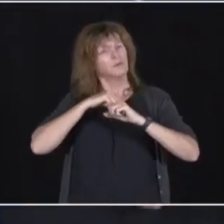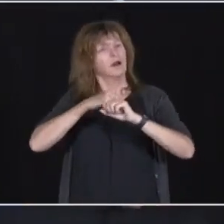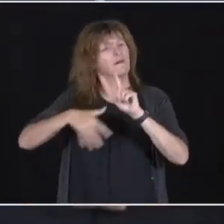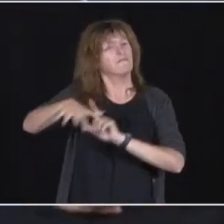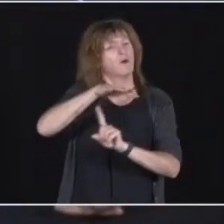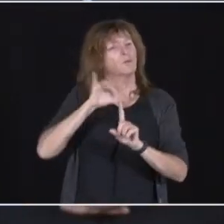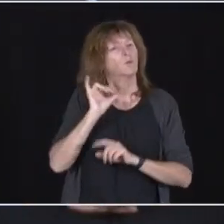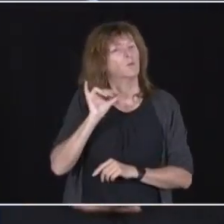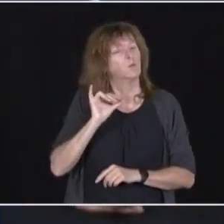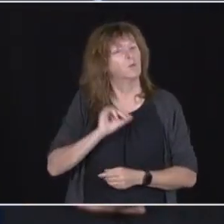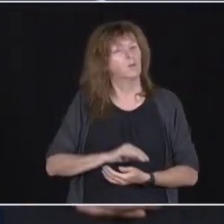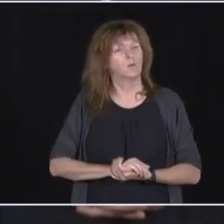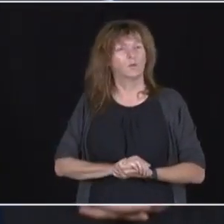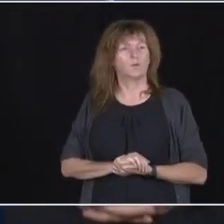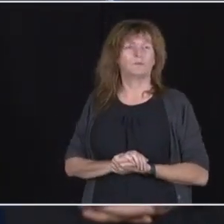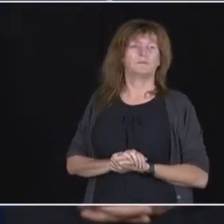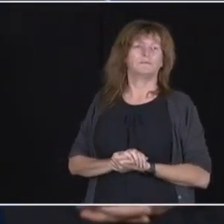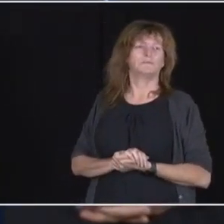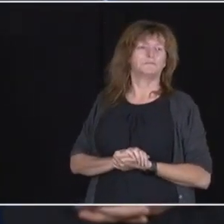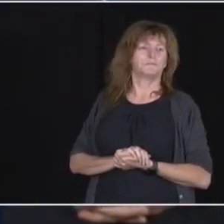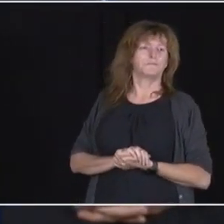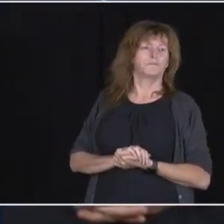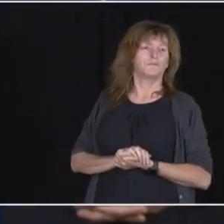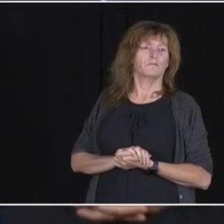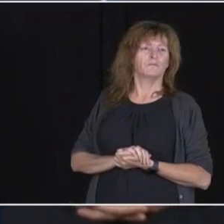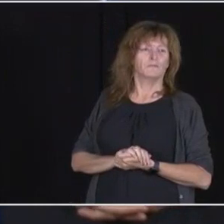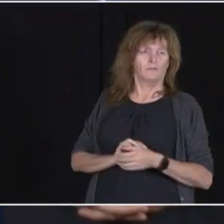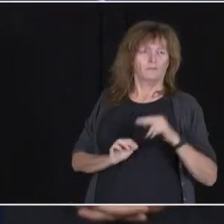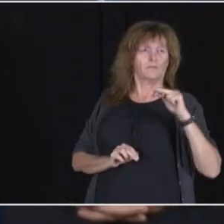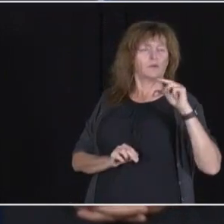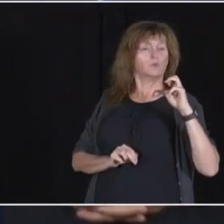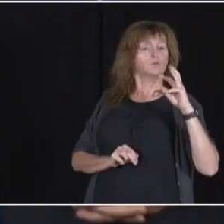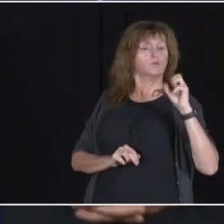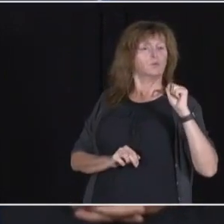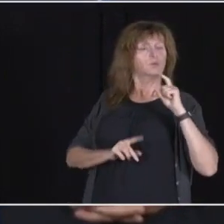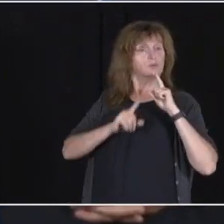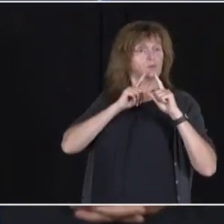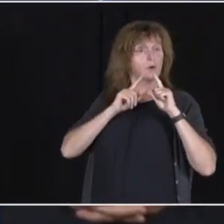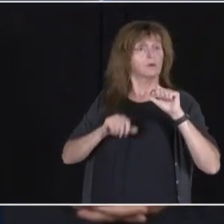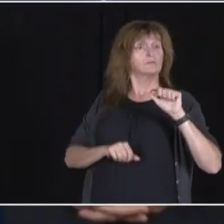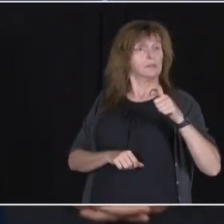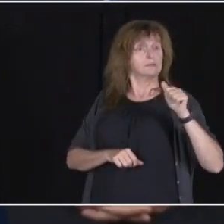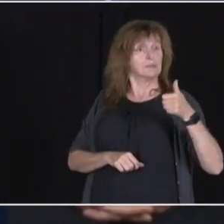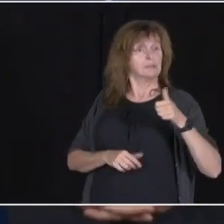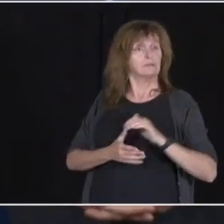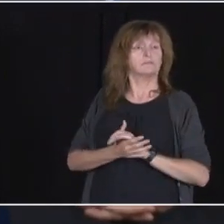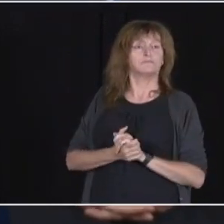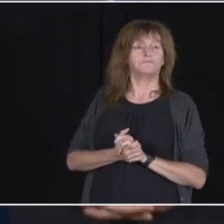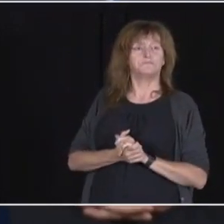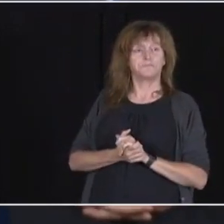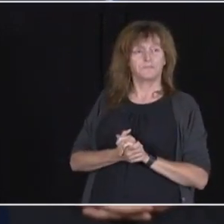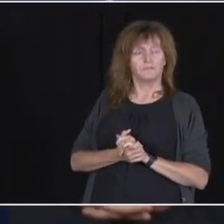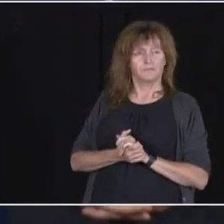respect the fact that we have to keep the environment safe while moving forward with economic activity. Think. Have madness question.